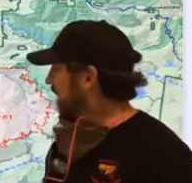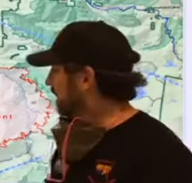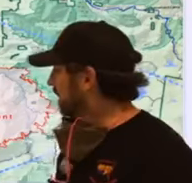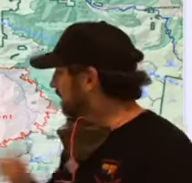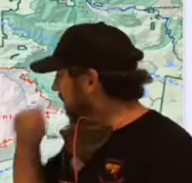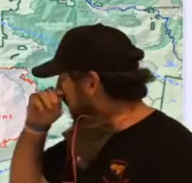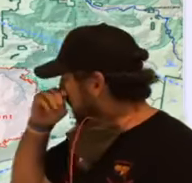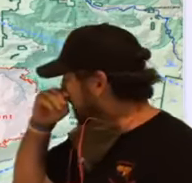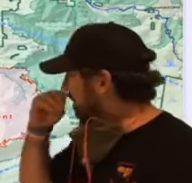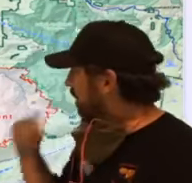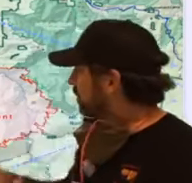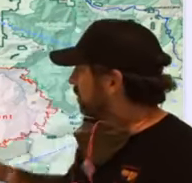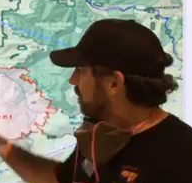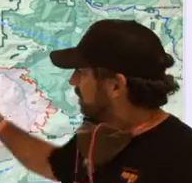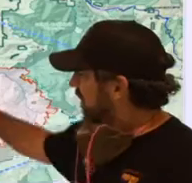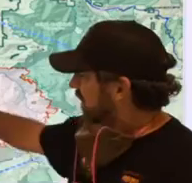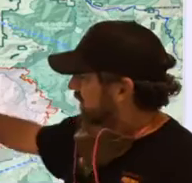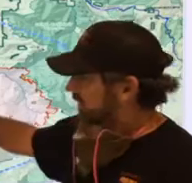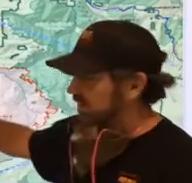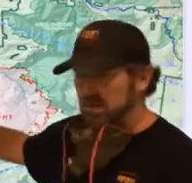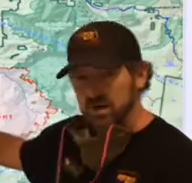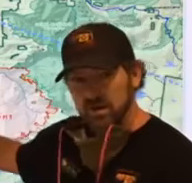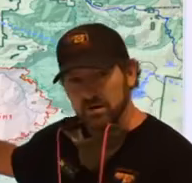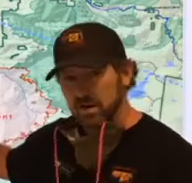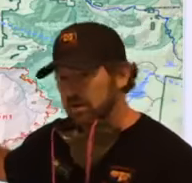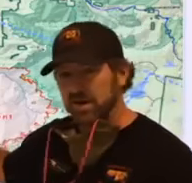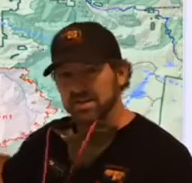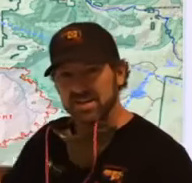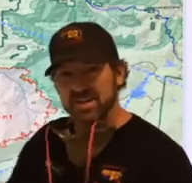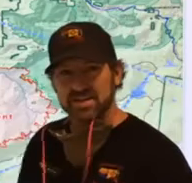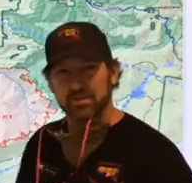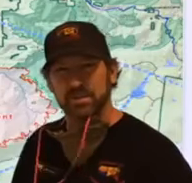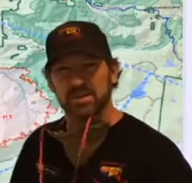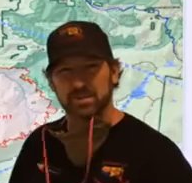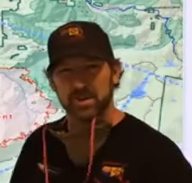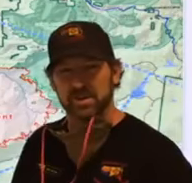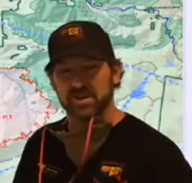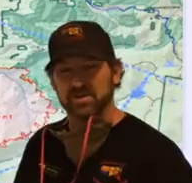and then uh other uh air entities that would be able to give us